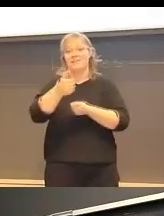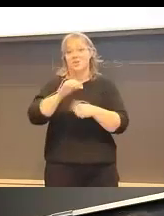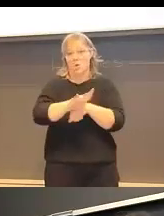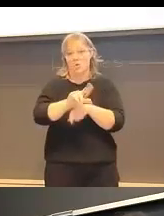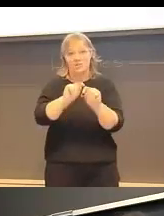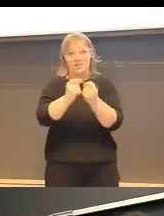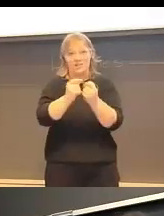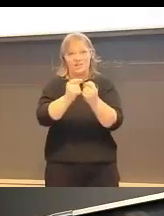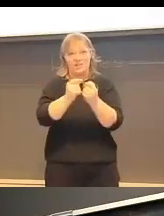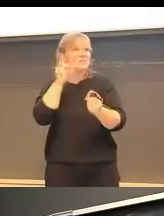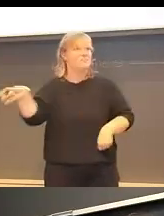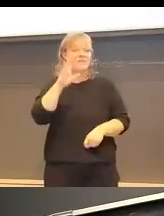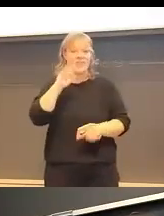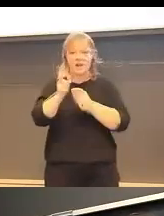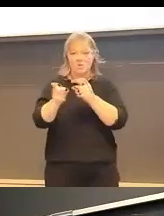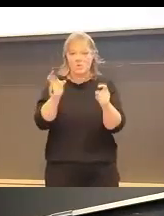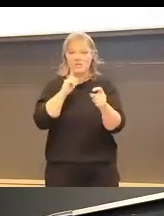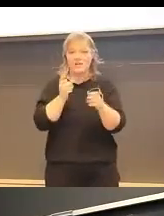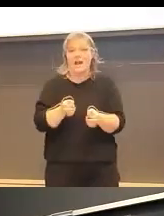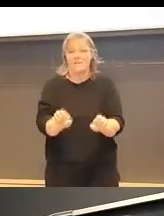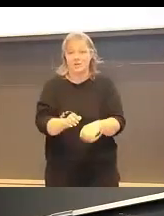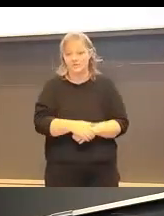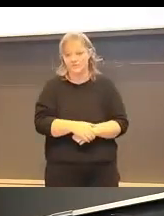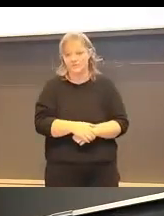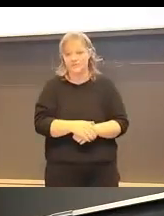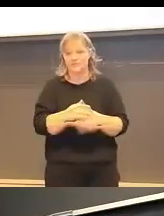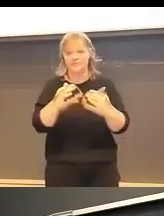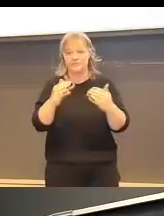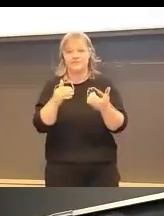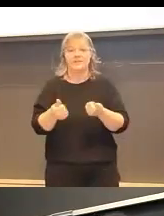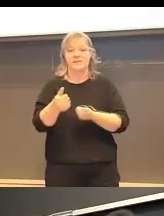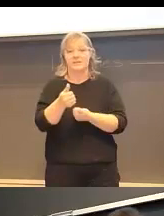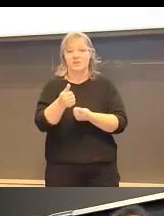their contributions and efforts our senior team members past and present have been influential to